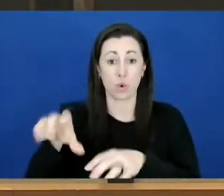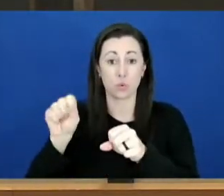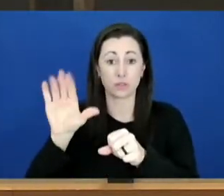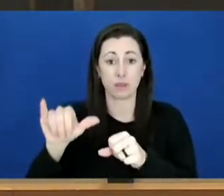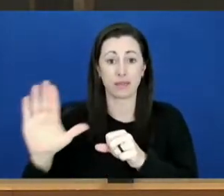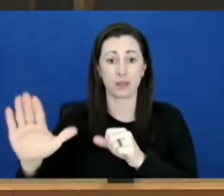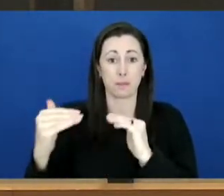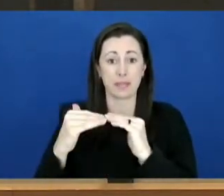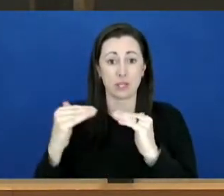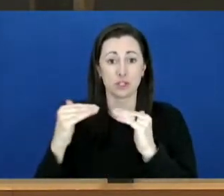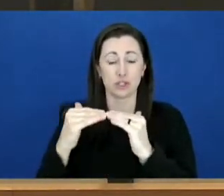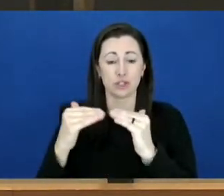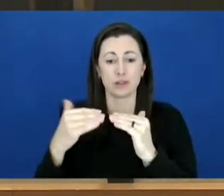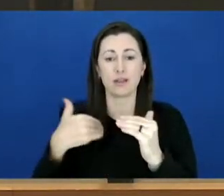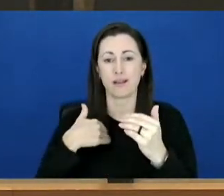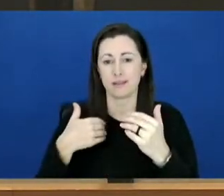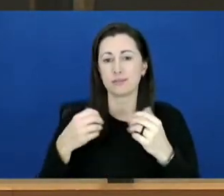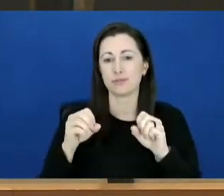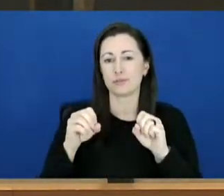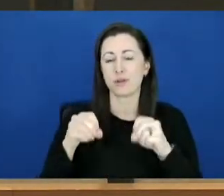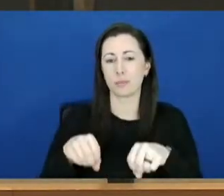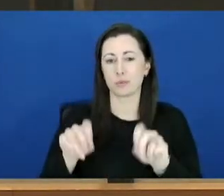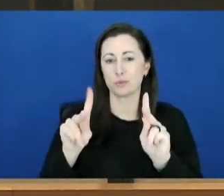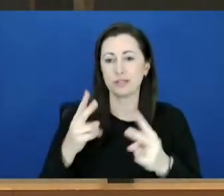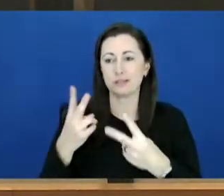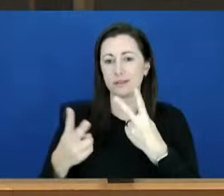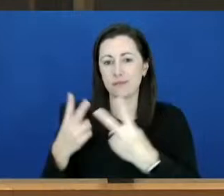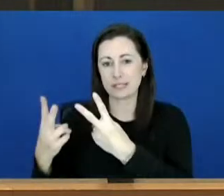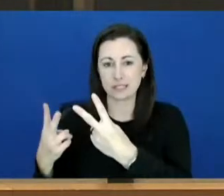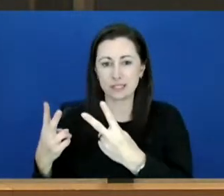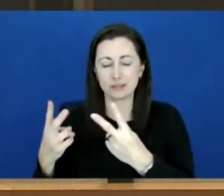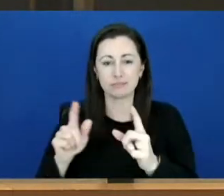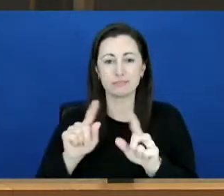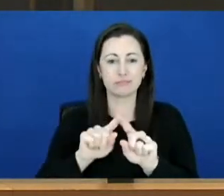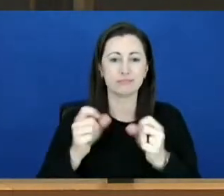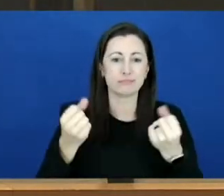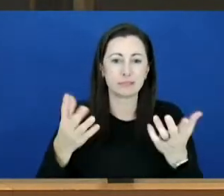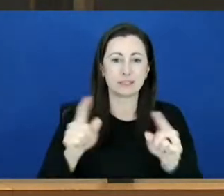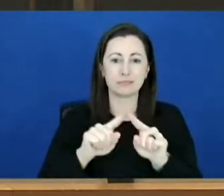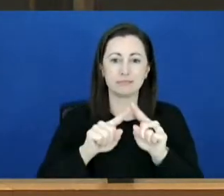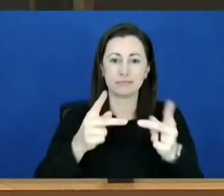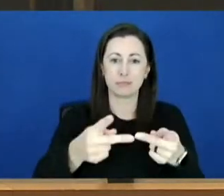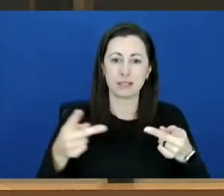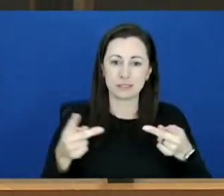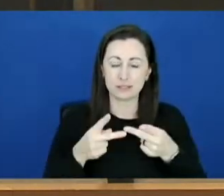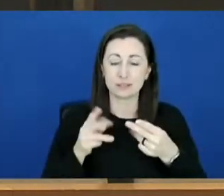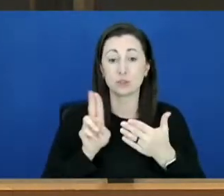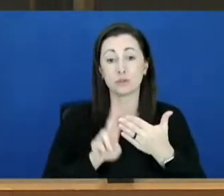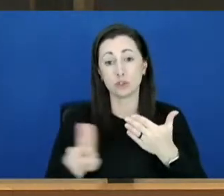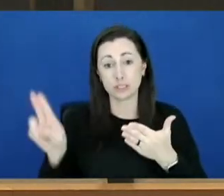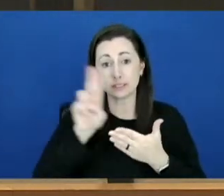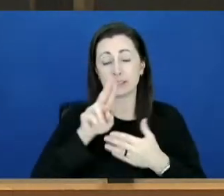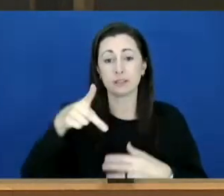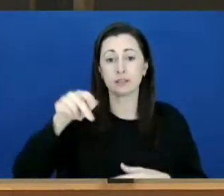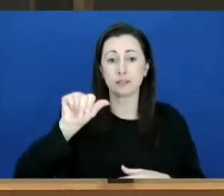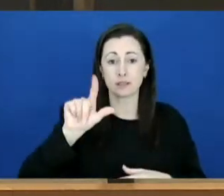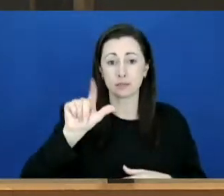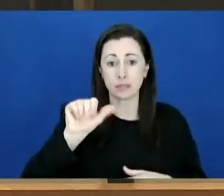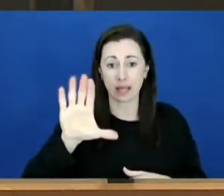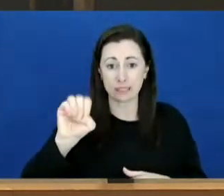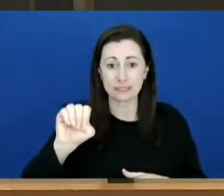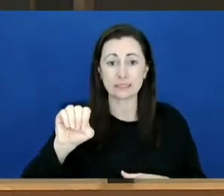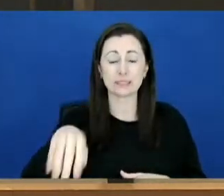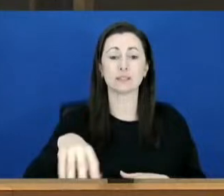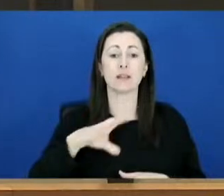ABOUT FOUR WEEKS AGO, THEY WERE